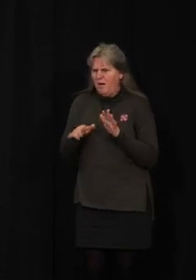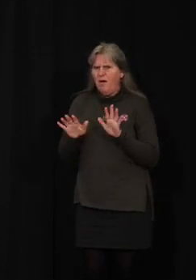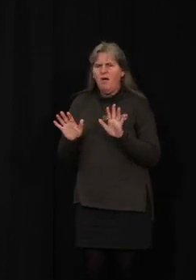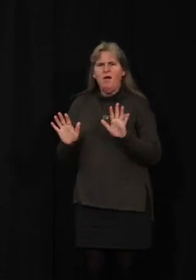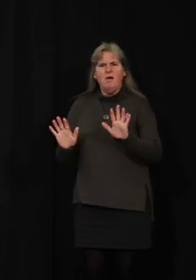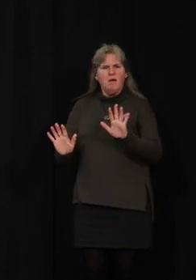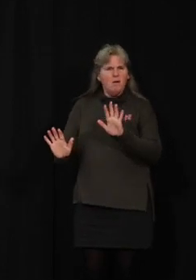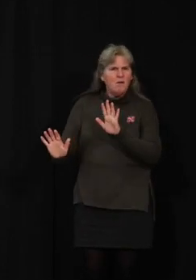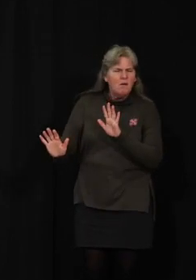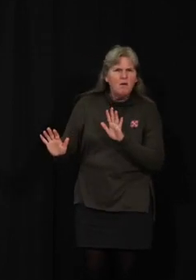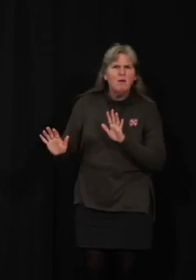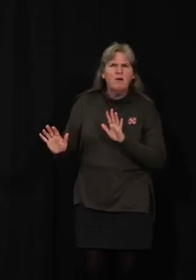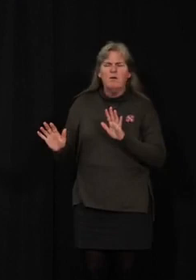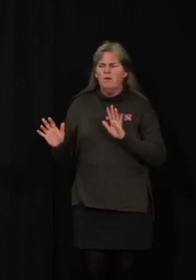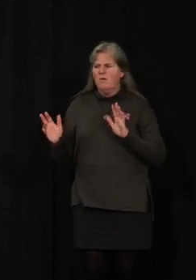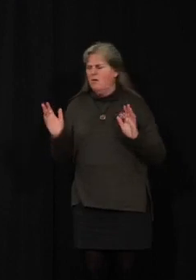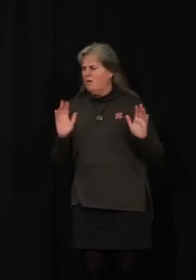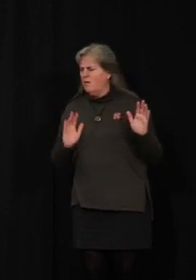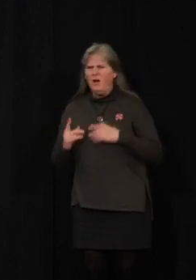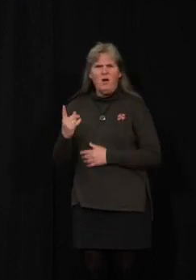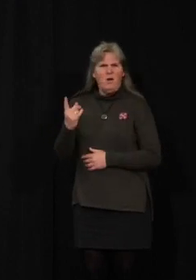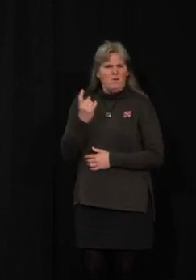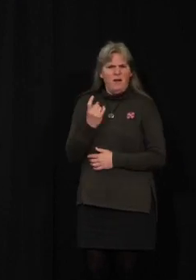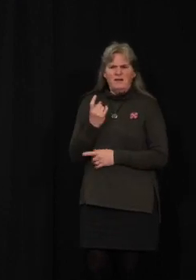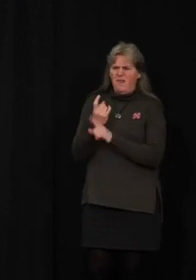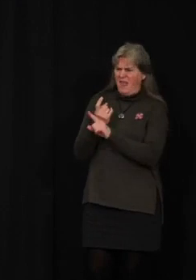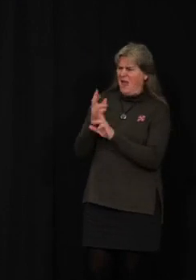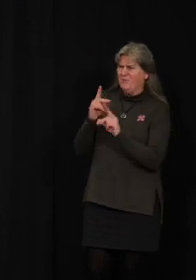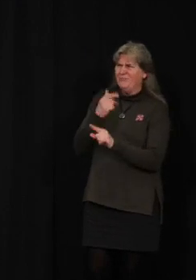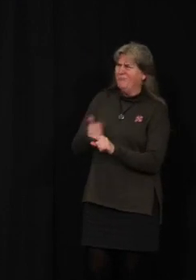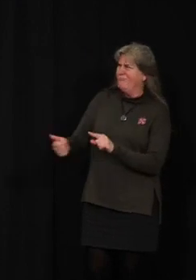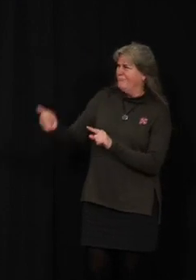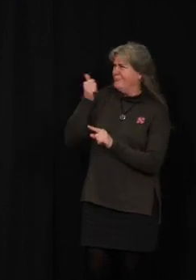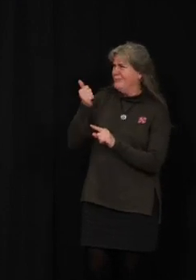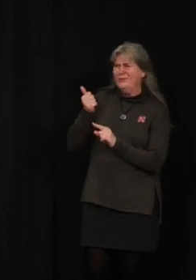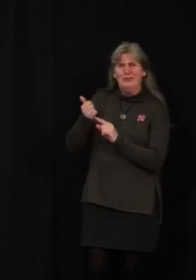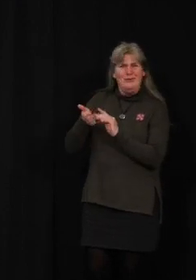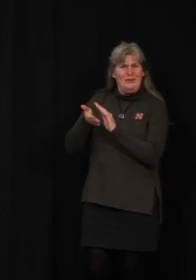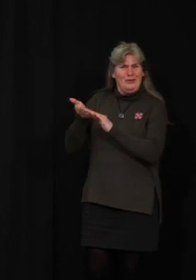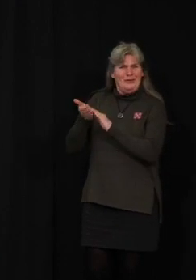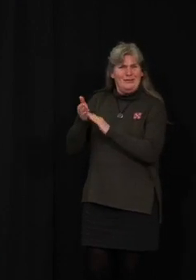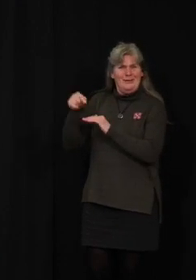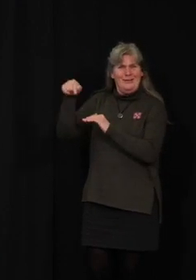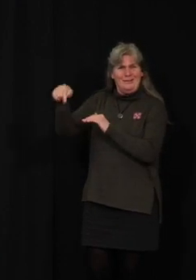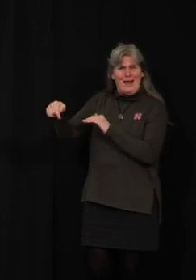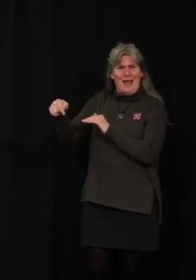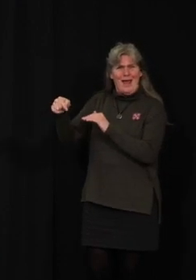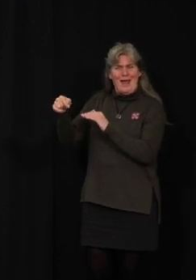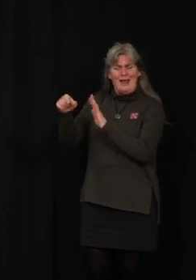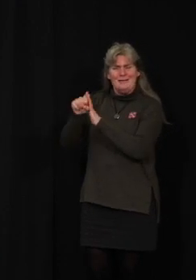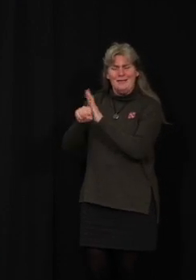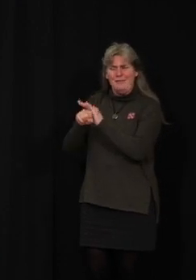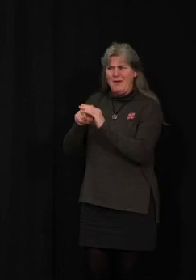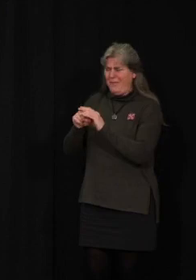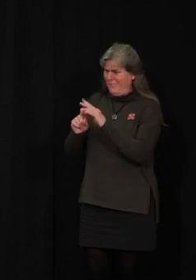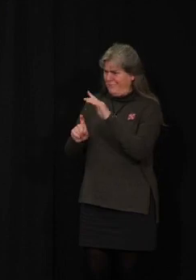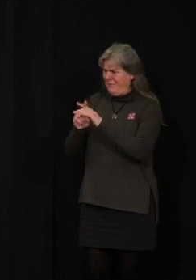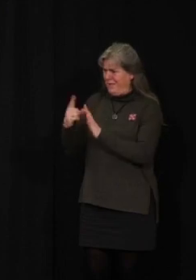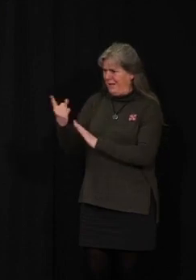it is asked by somebody who's governing in a very different situation. But when I heard this, it definitely gave me pause.